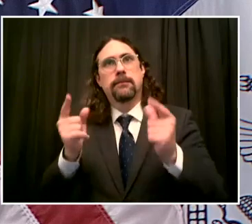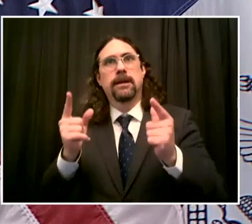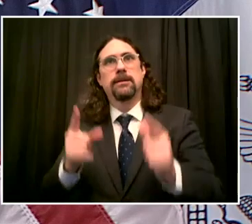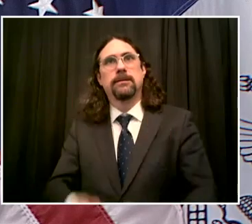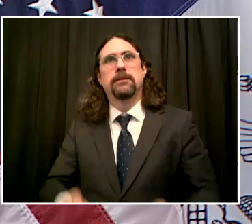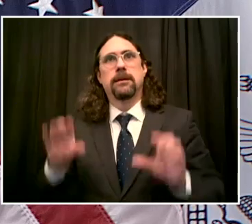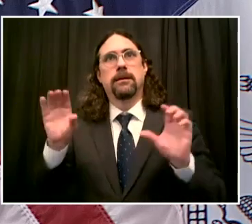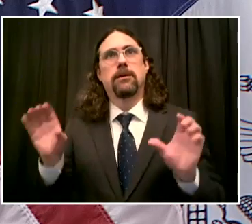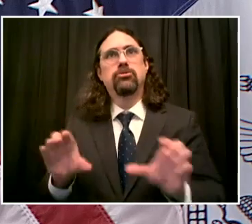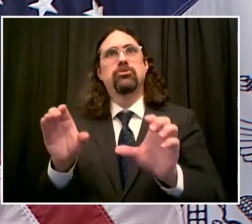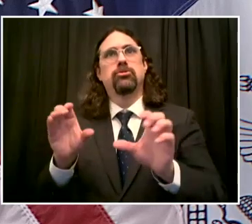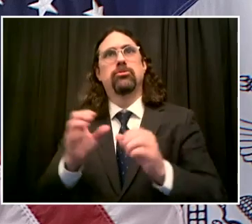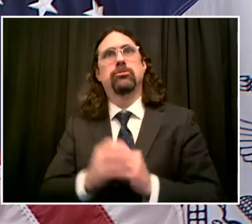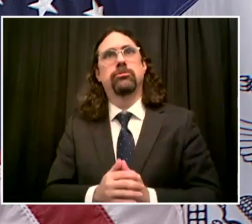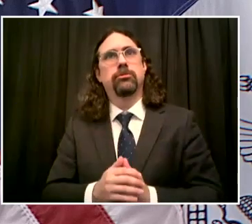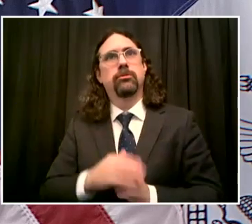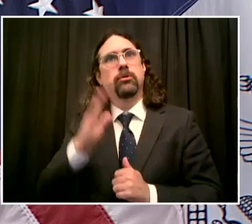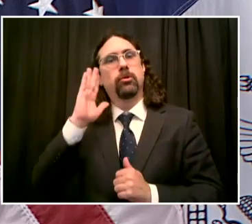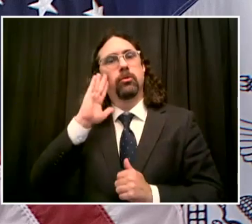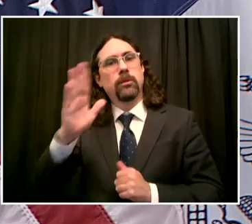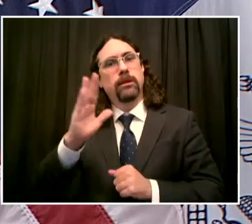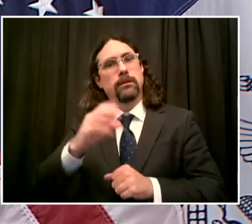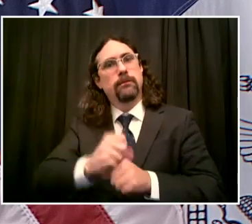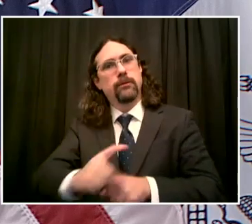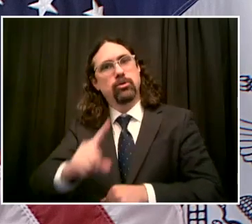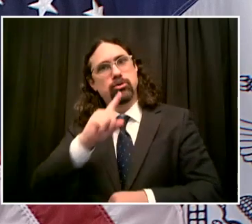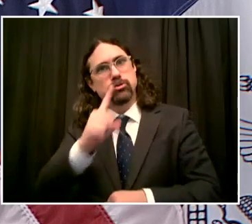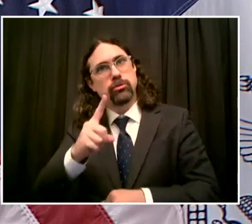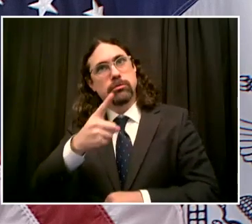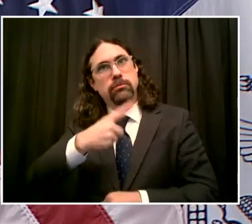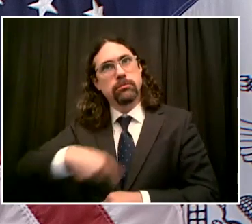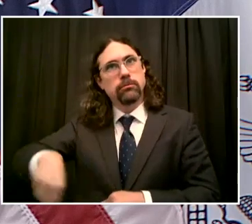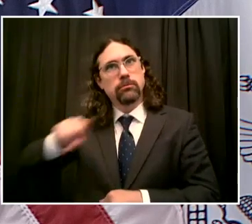TAKE STEPS IMMEDIATELY TO ENSURE THERE WILL BE EPACE AND ORDER TODAY